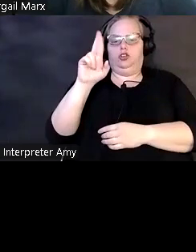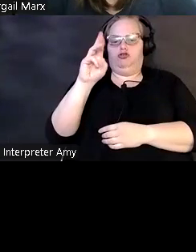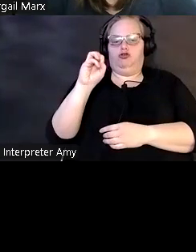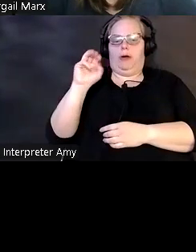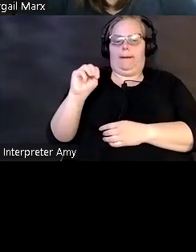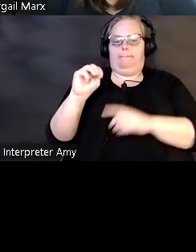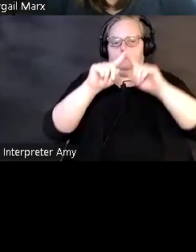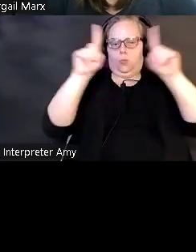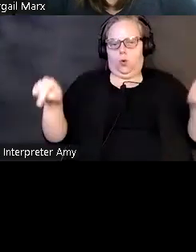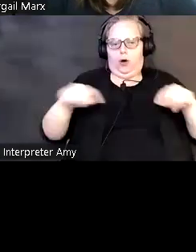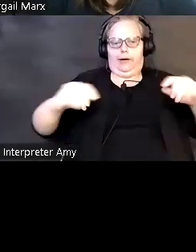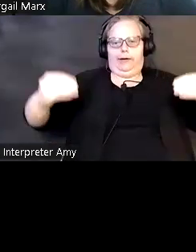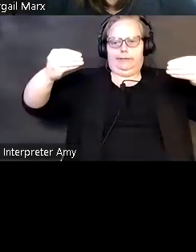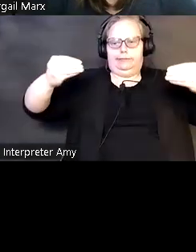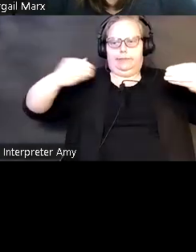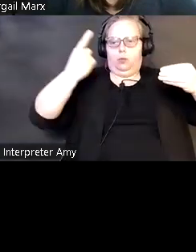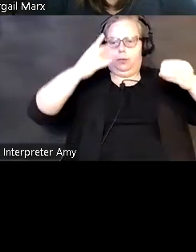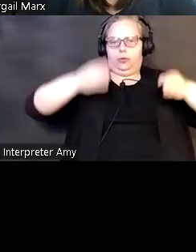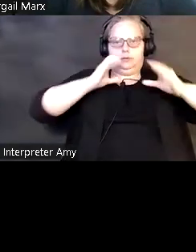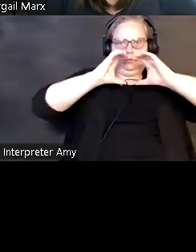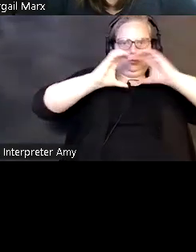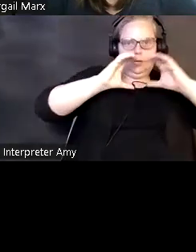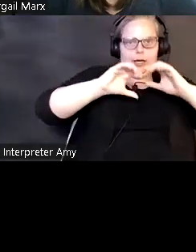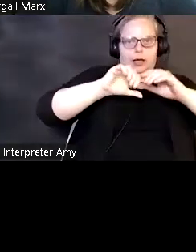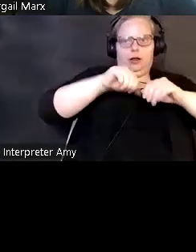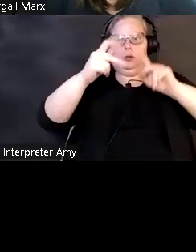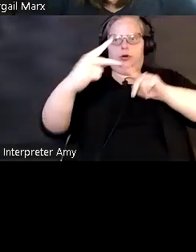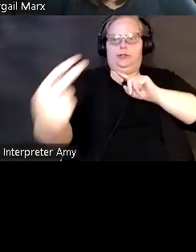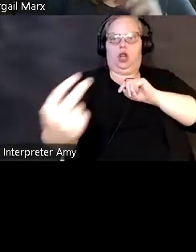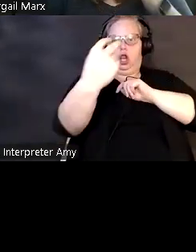partner on one side and then an individual might be looking at the different objects.